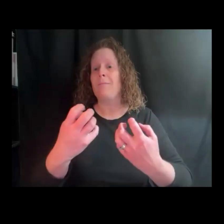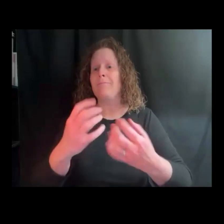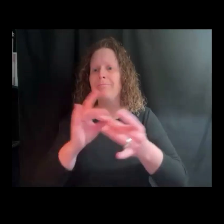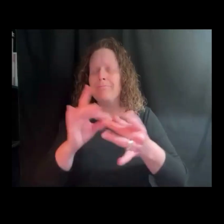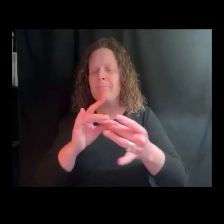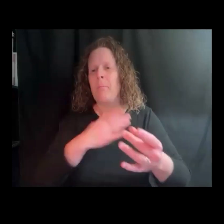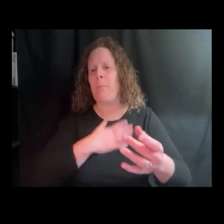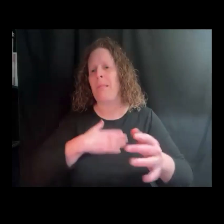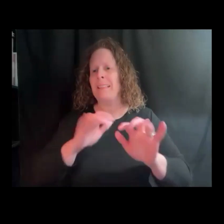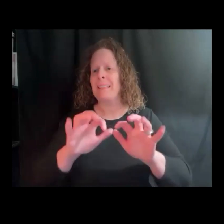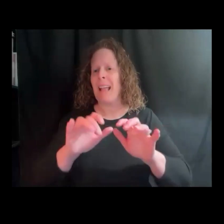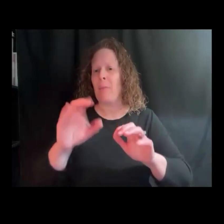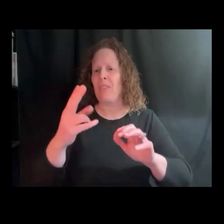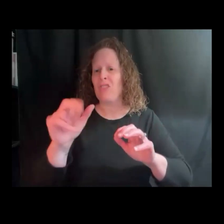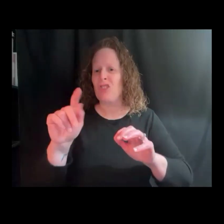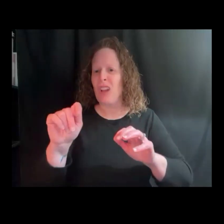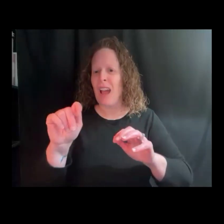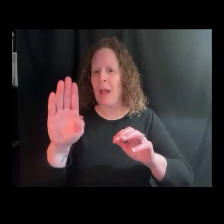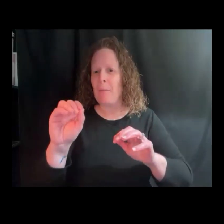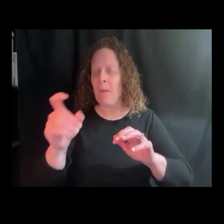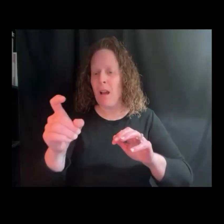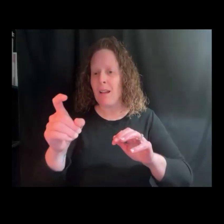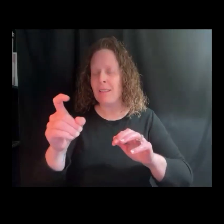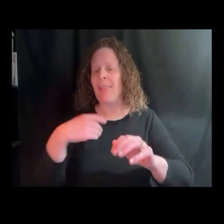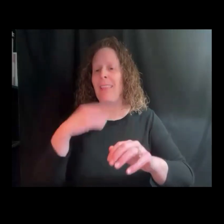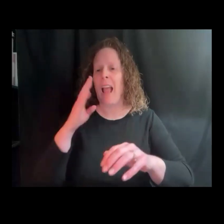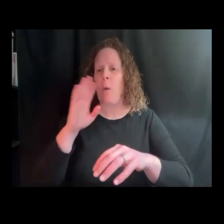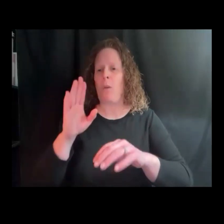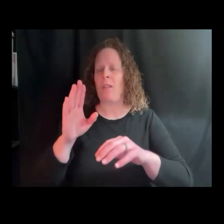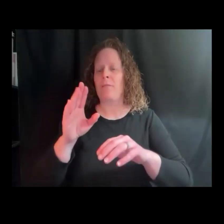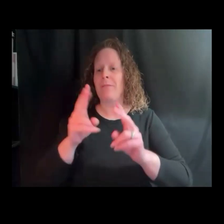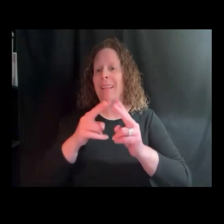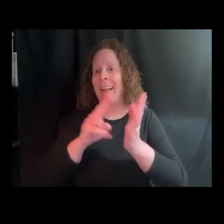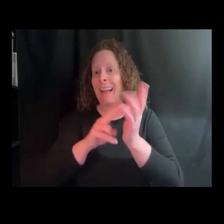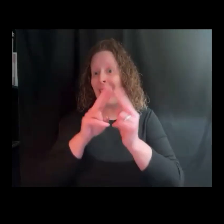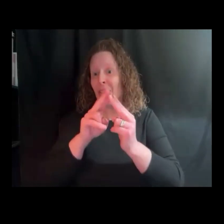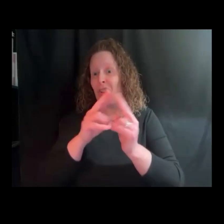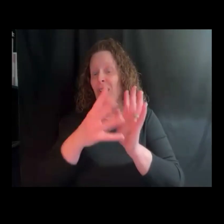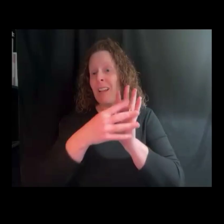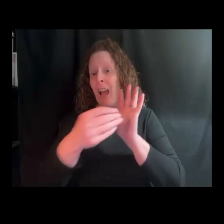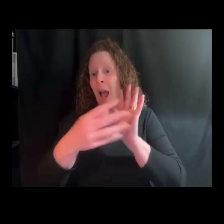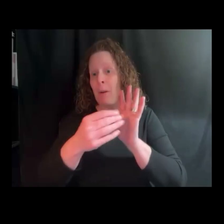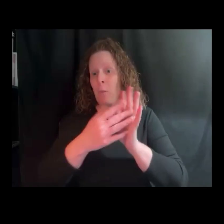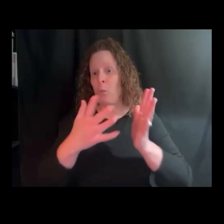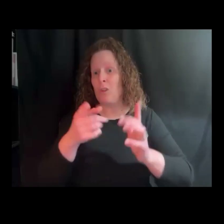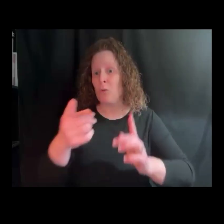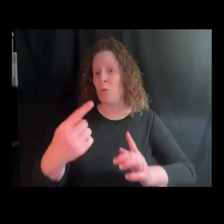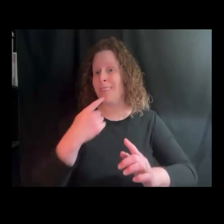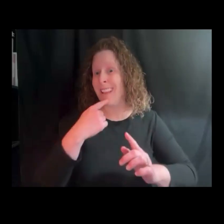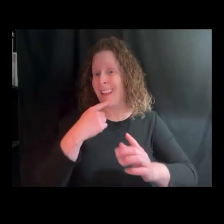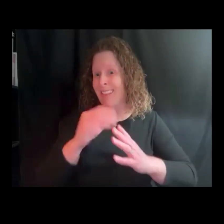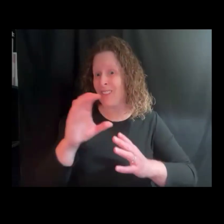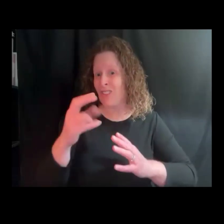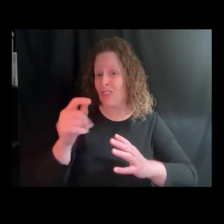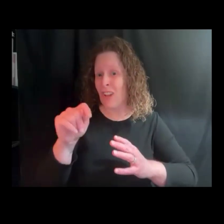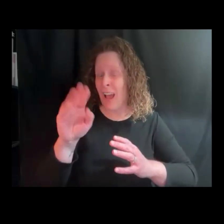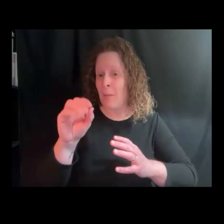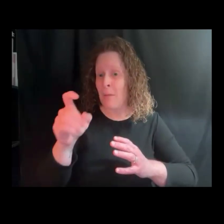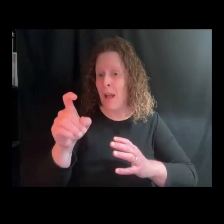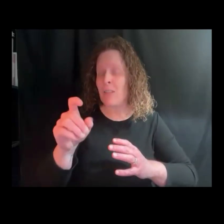If you have any questions or if you want to engage with me please type that into the chat and then we will either copy